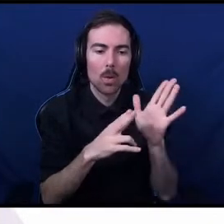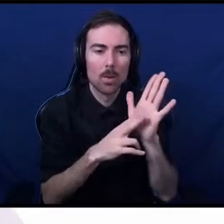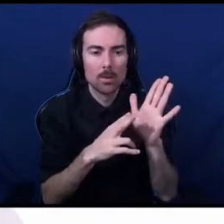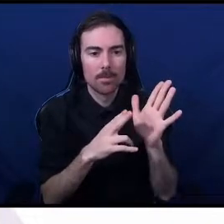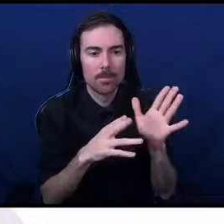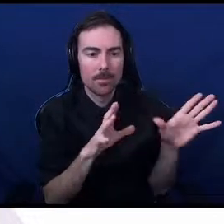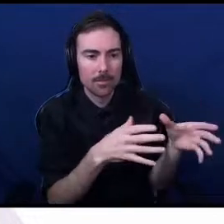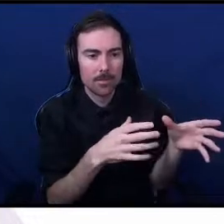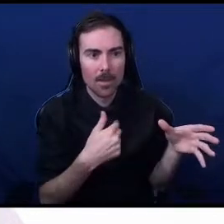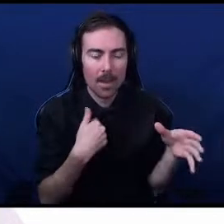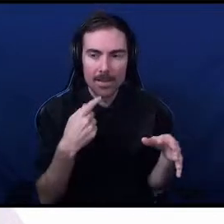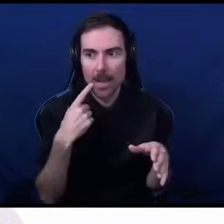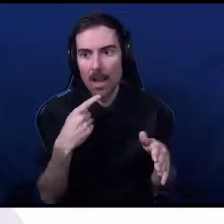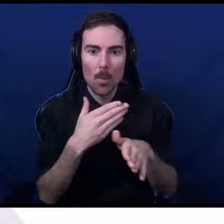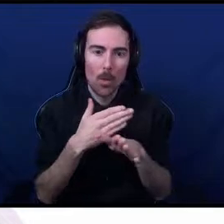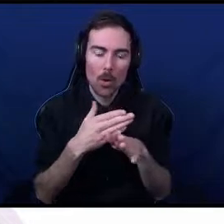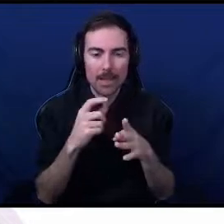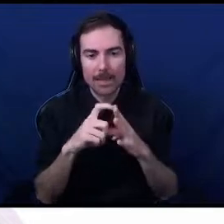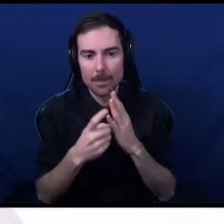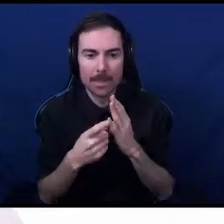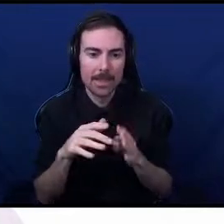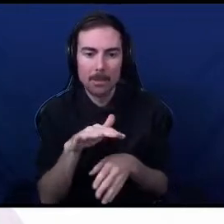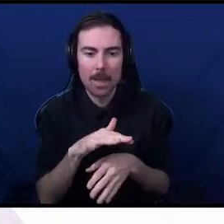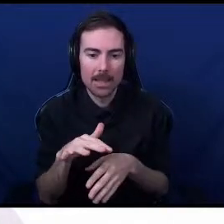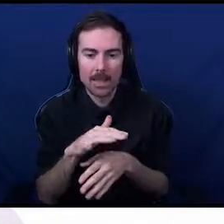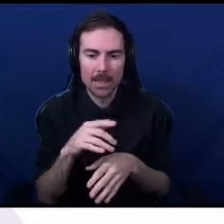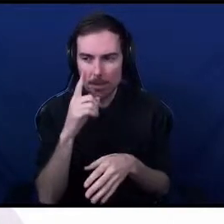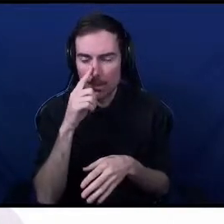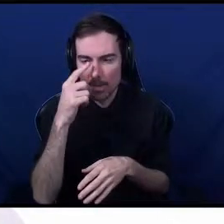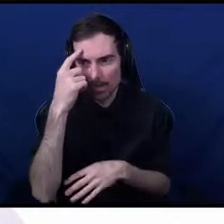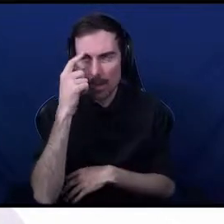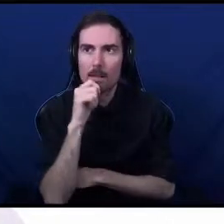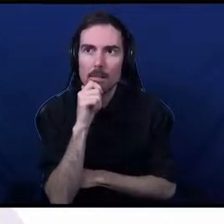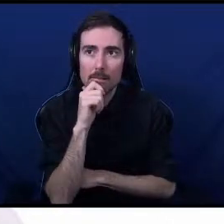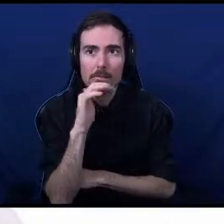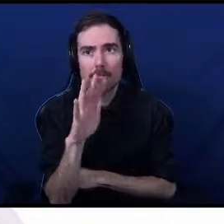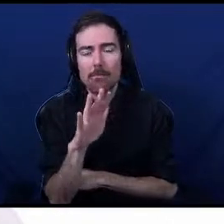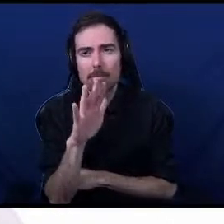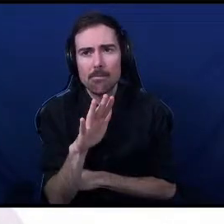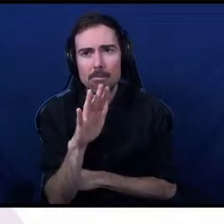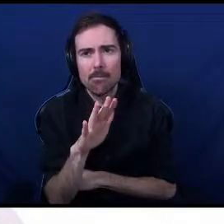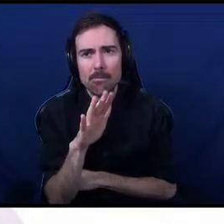space of disability people kind of metaphorically pat you on the head and say, Oh, that must be very inspiring work that you do.